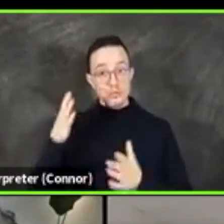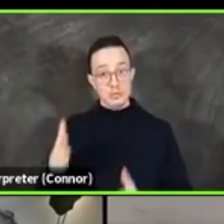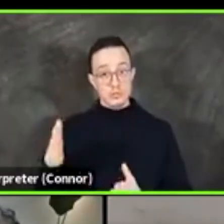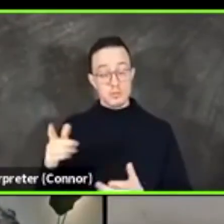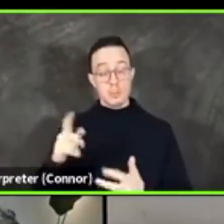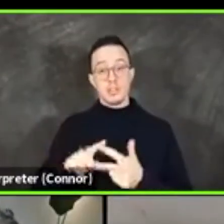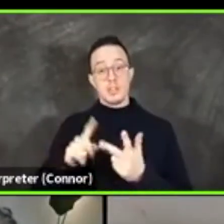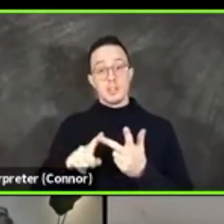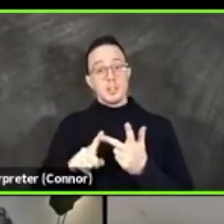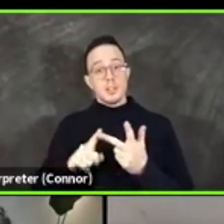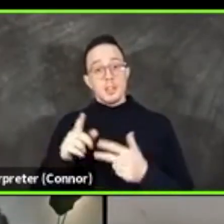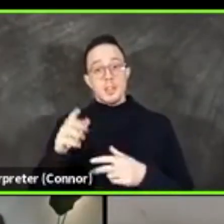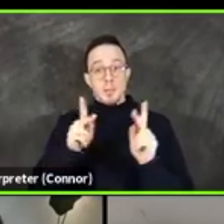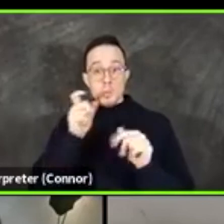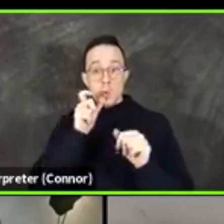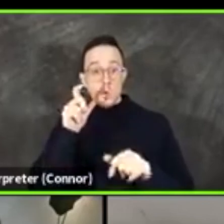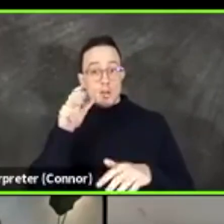CLOUD OF WITNESSES, YOU KNOW, AND I -- AND I ASK MYSELF CONSTANTLY, LIKE, OH!